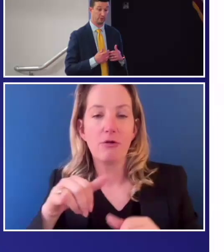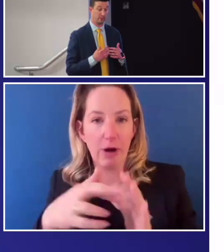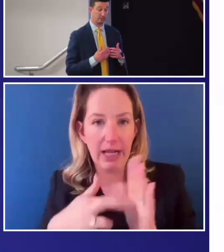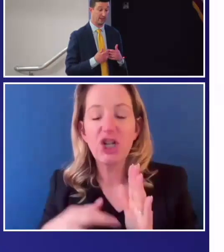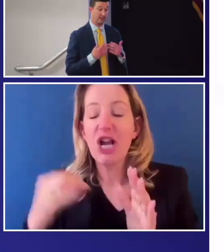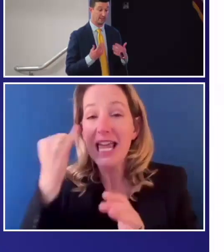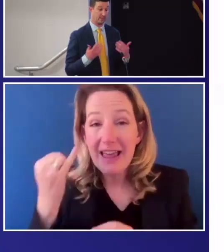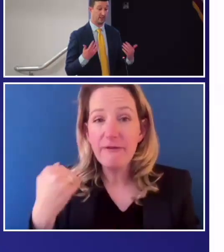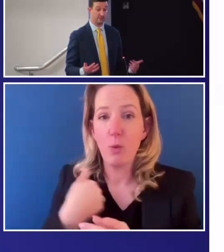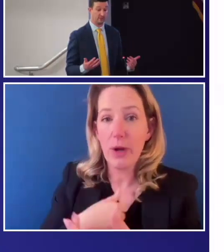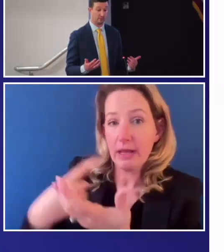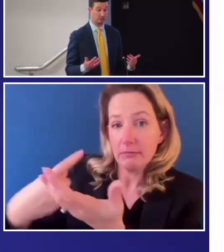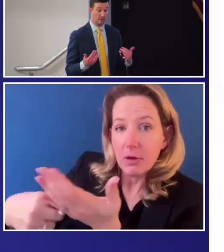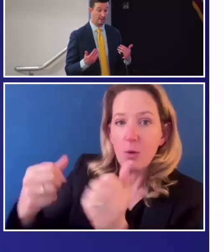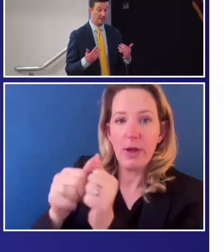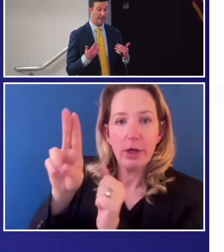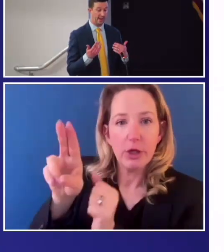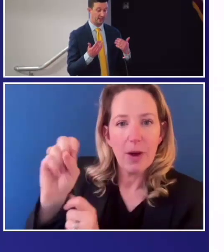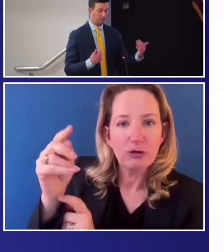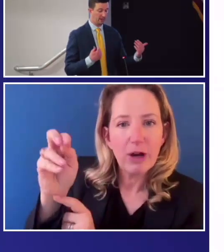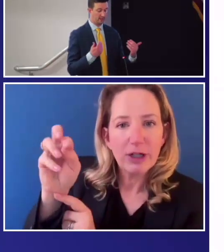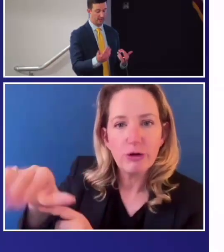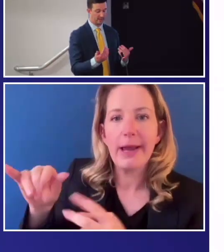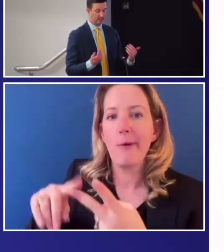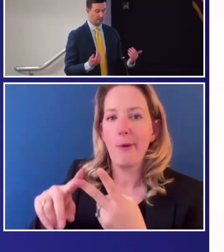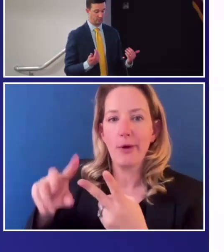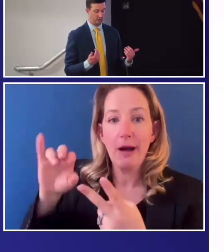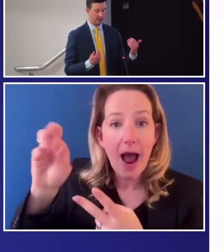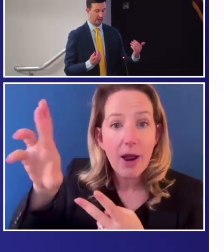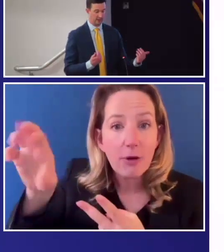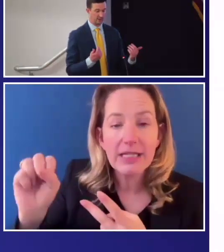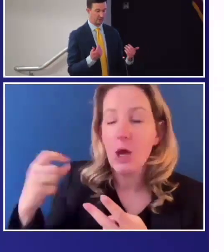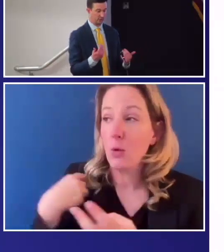we've specified is not feasible. As we pass back data between IRS and